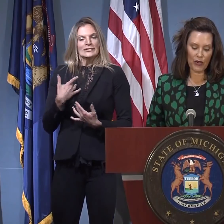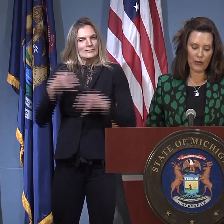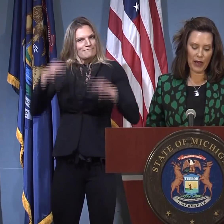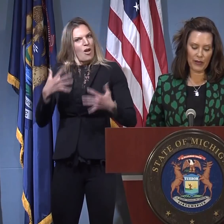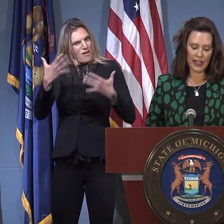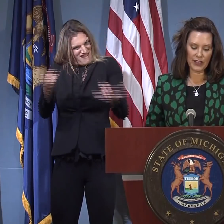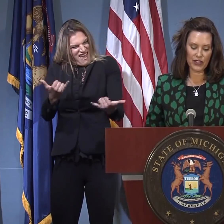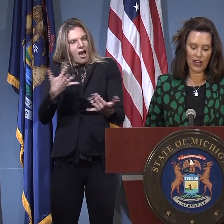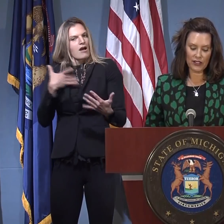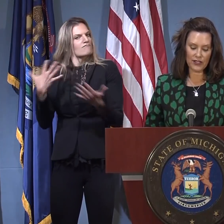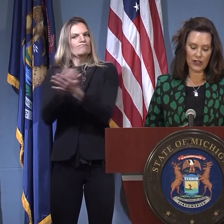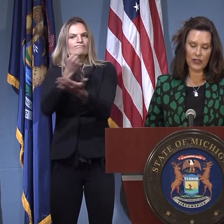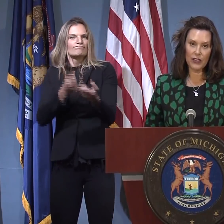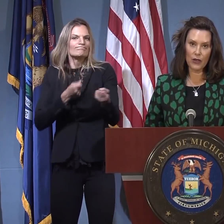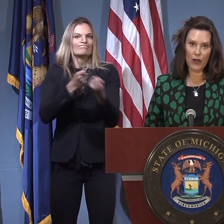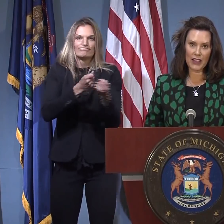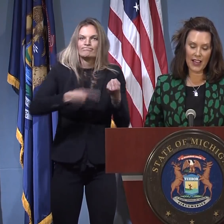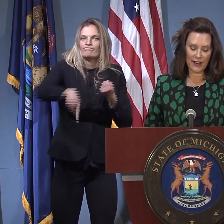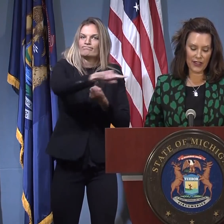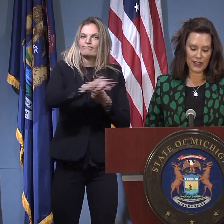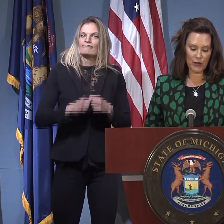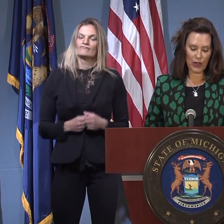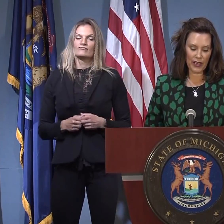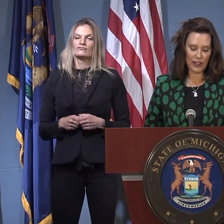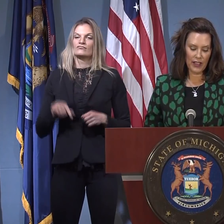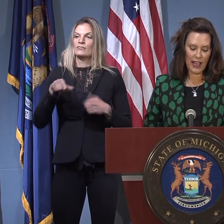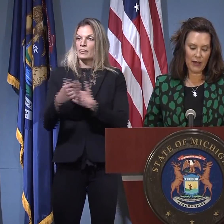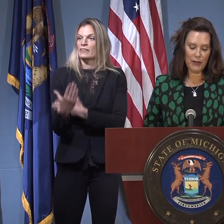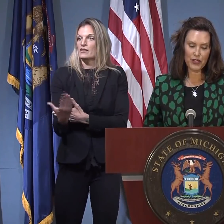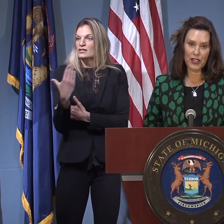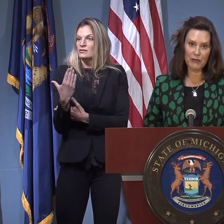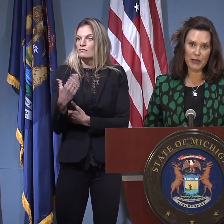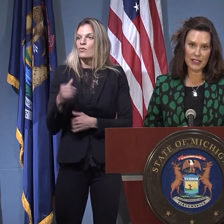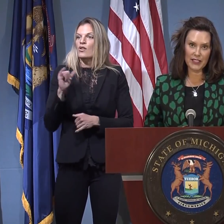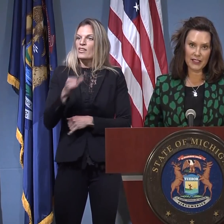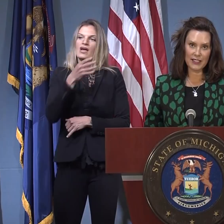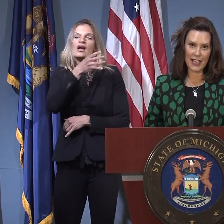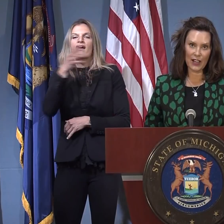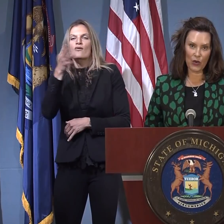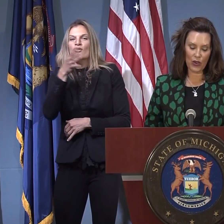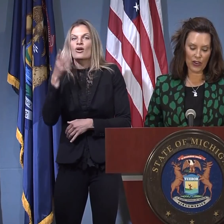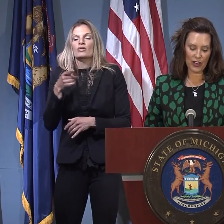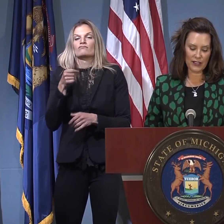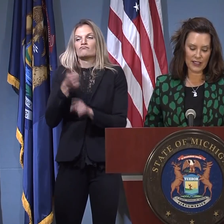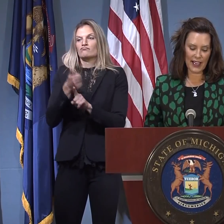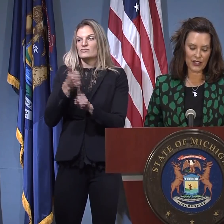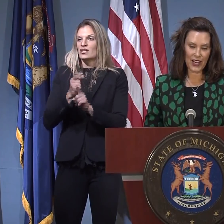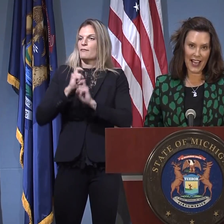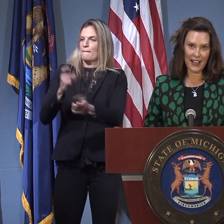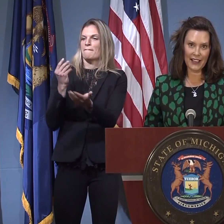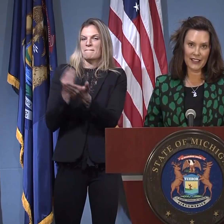UNDER SERVED. THE MICHIGAN AGRICULTURAL SAFETY GRANT PROGRAM APPLICATION